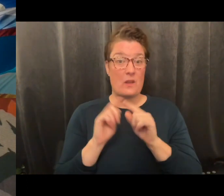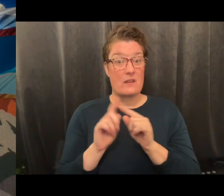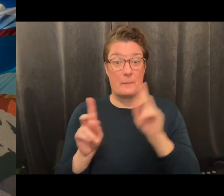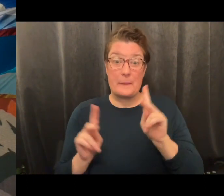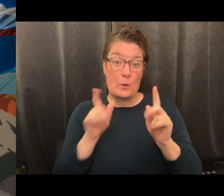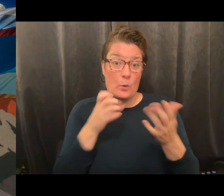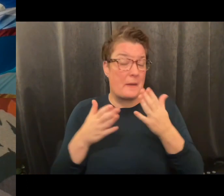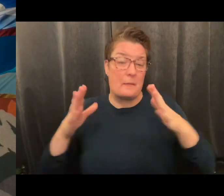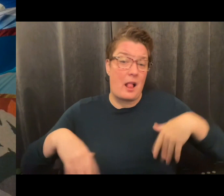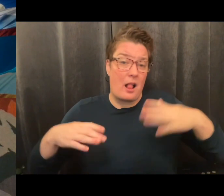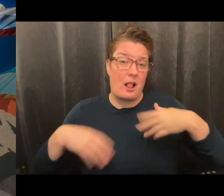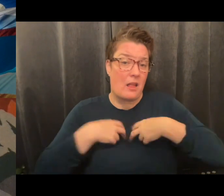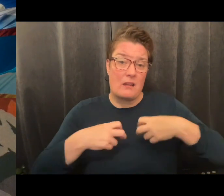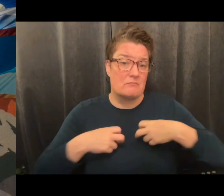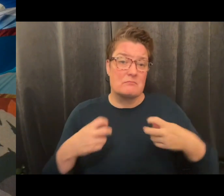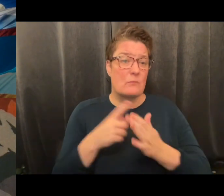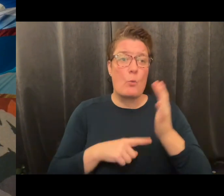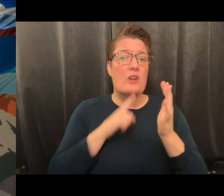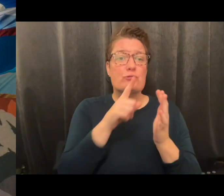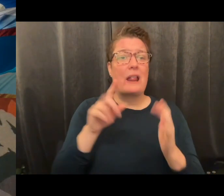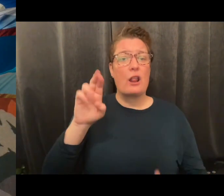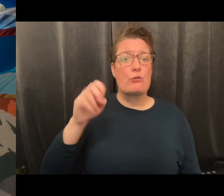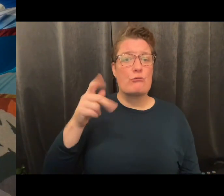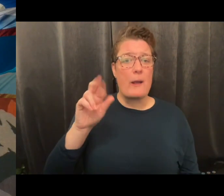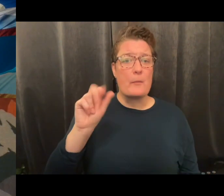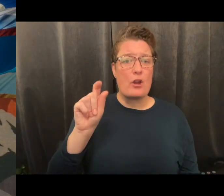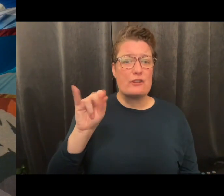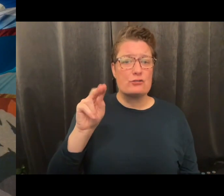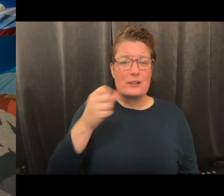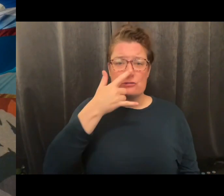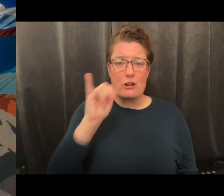So, you know, I think Rebekah and I both have a lot of practice around